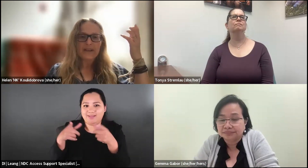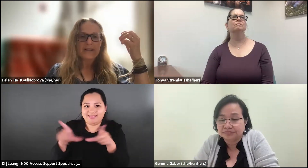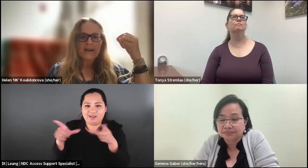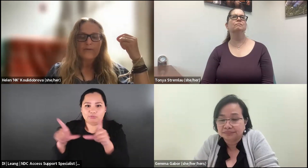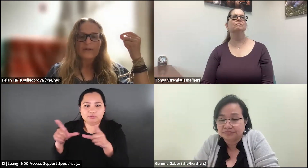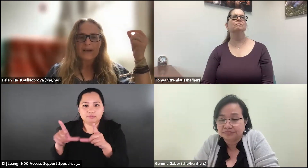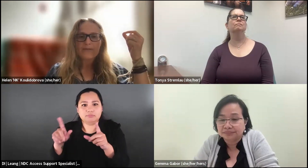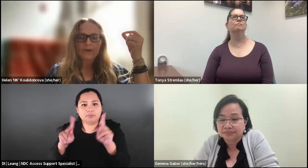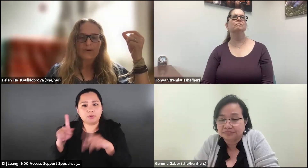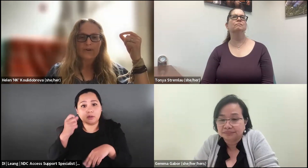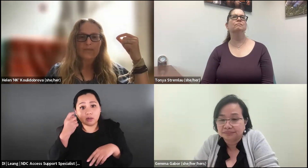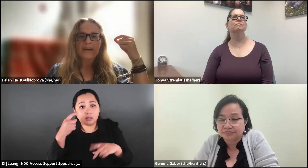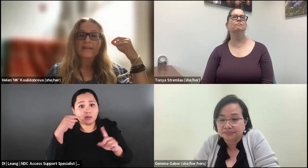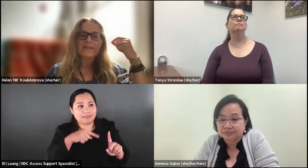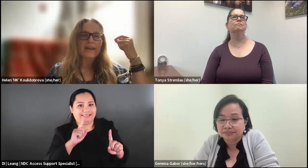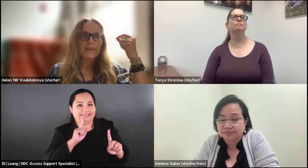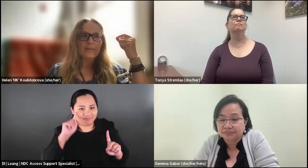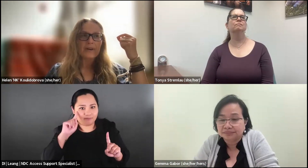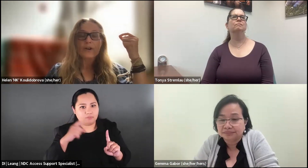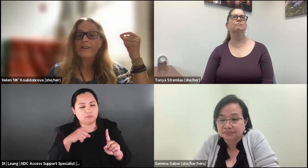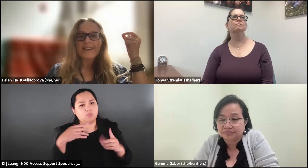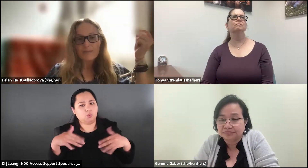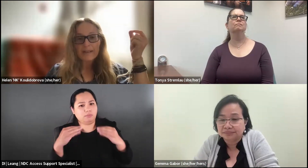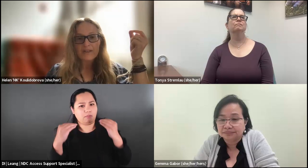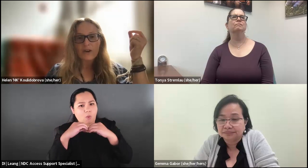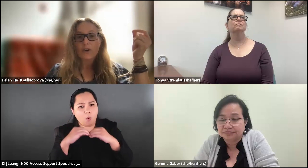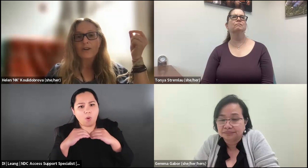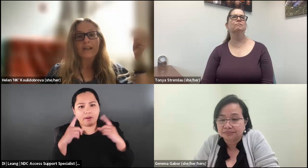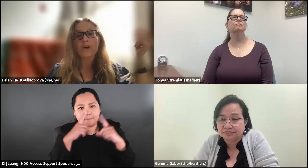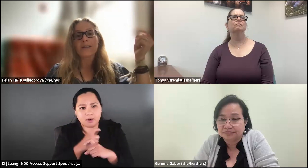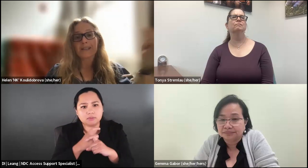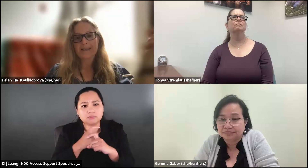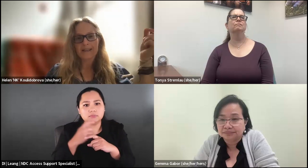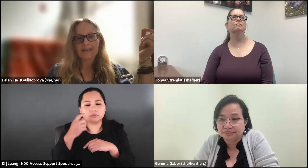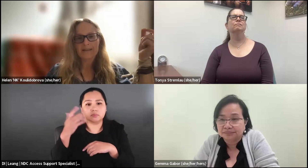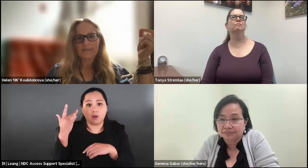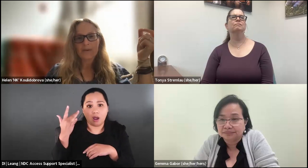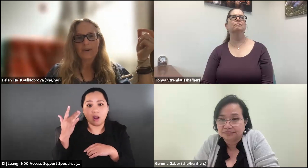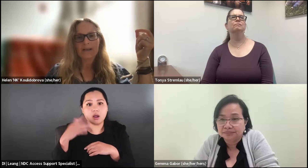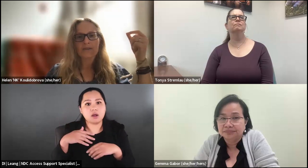often for deaf learners because good assessments are currently nonexistent.